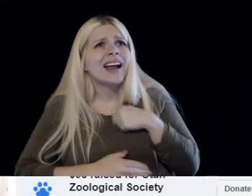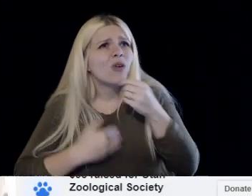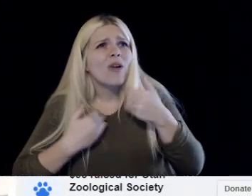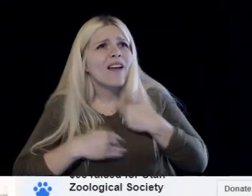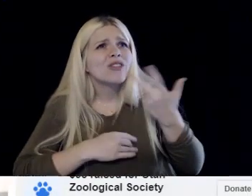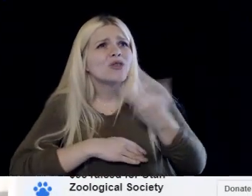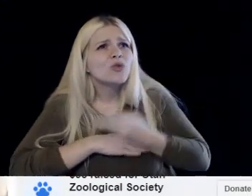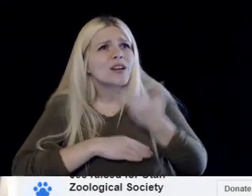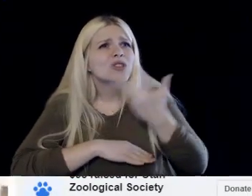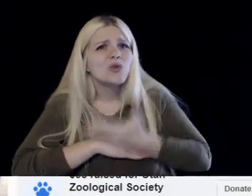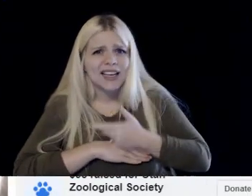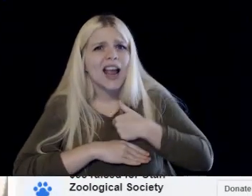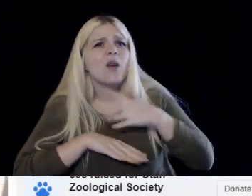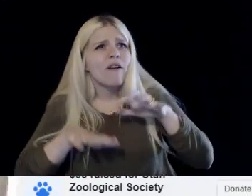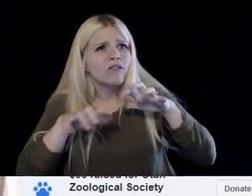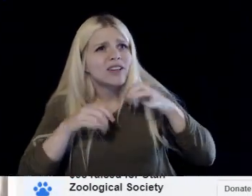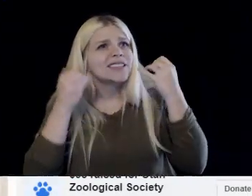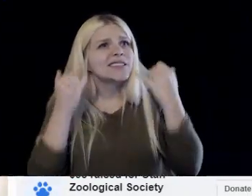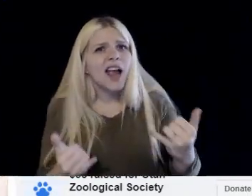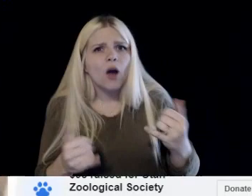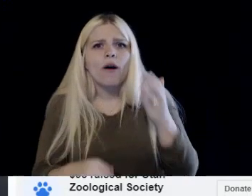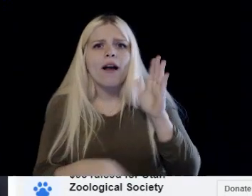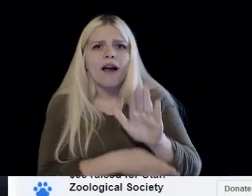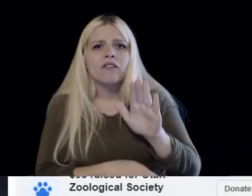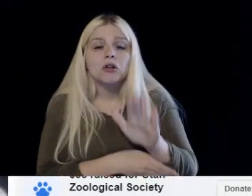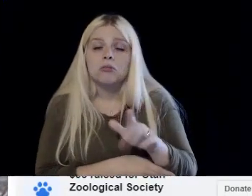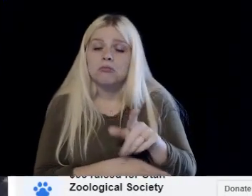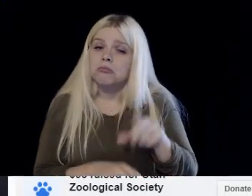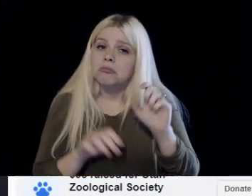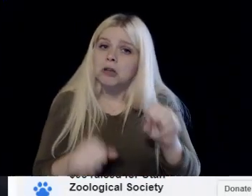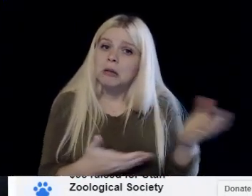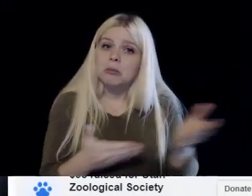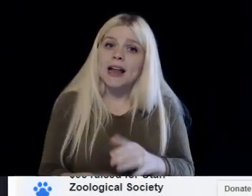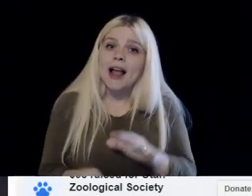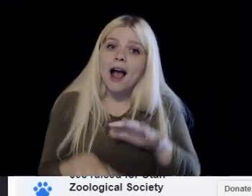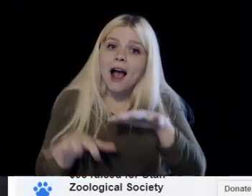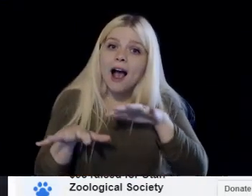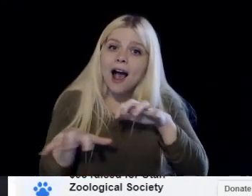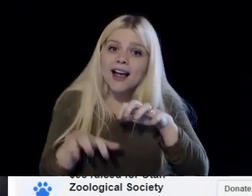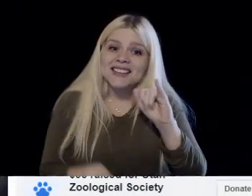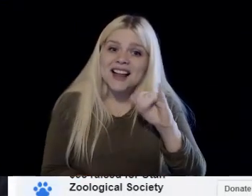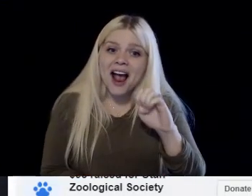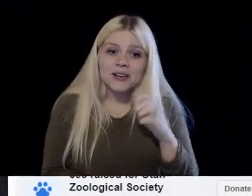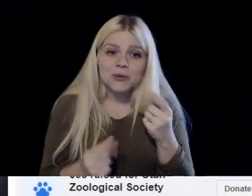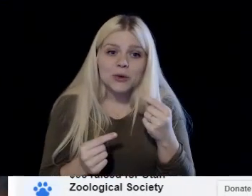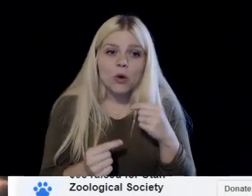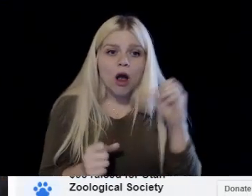afternoon- we brought some ice. It really speeds this up, if you put a bunch of ice